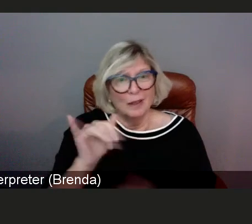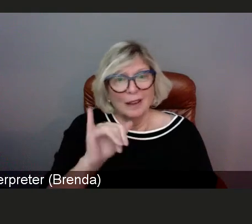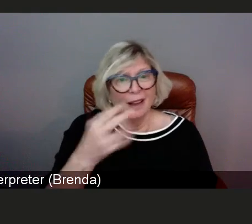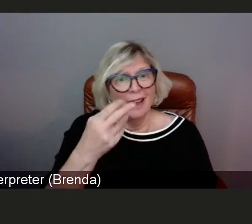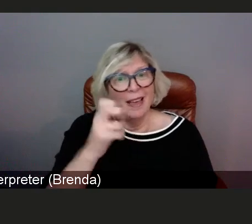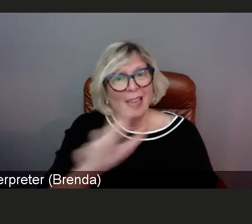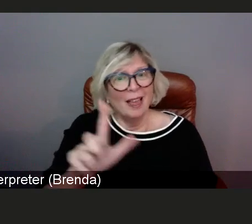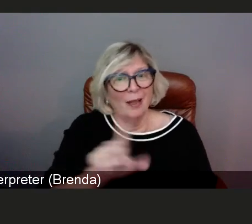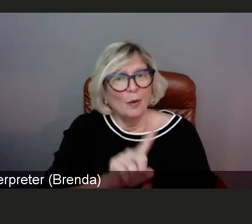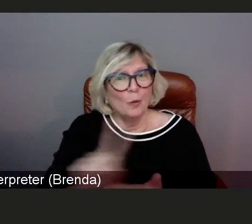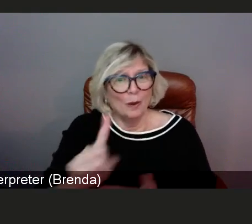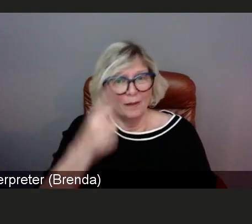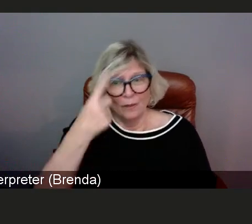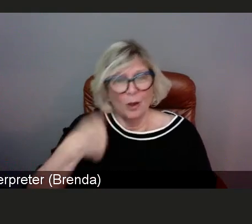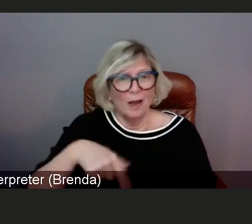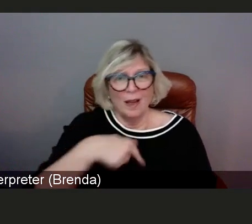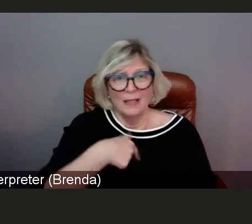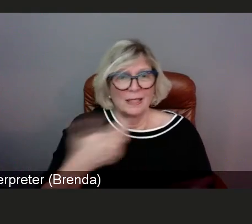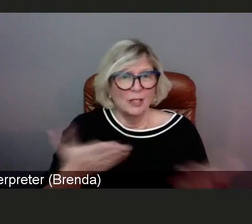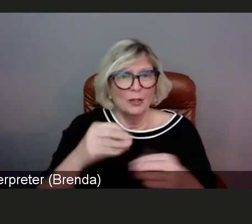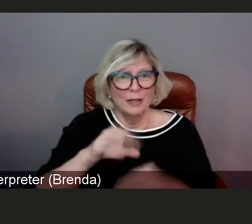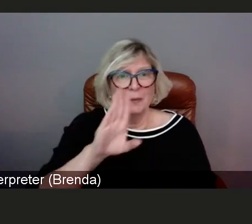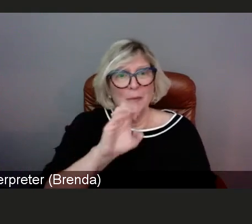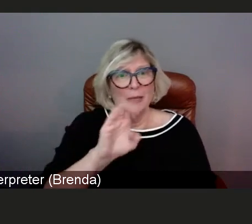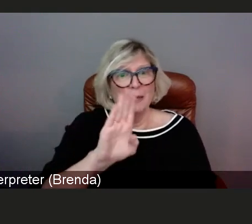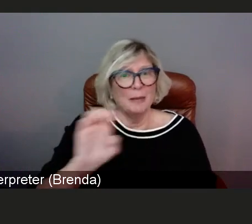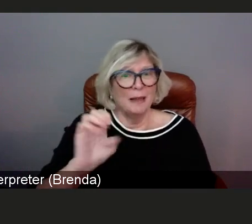at Beebe Healthcare. But I will tell you this,